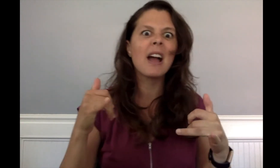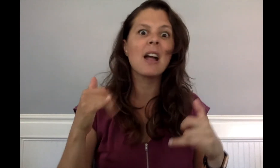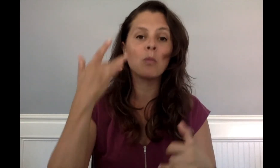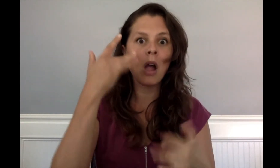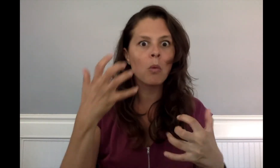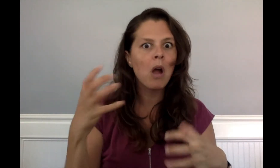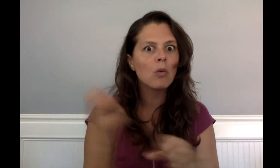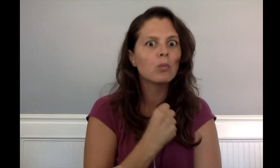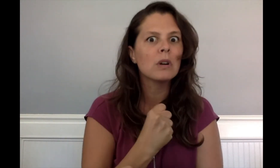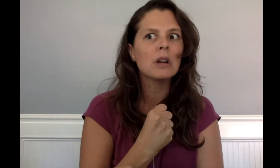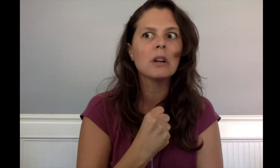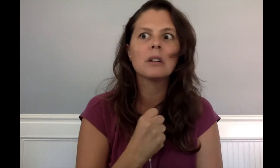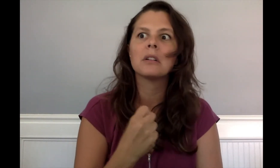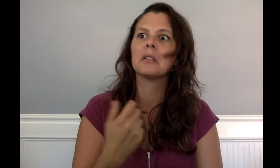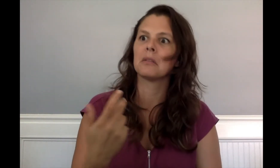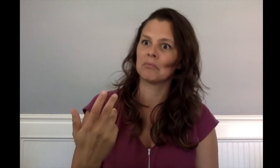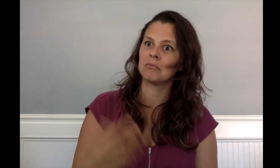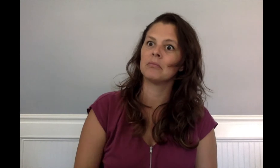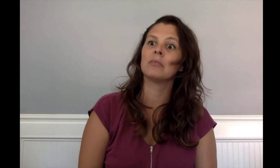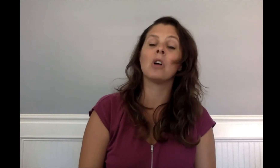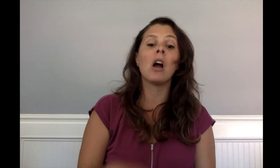will want to play again in order to win.